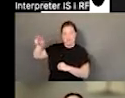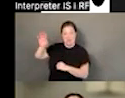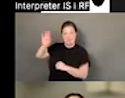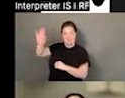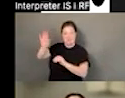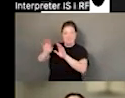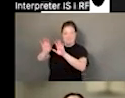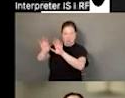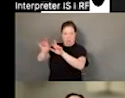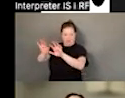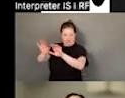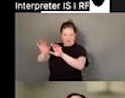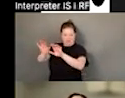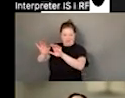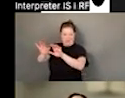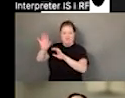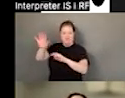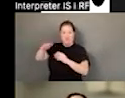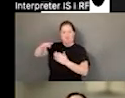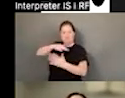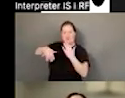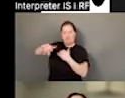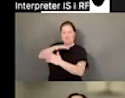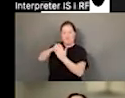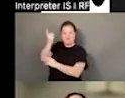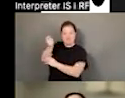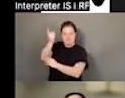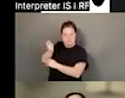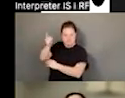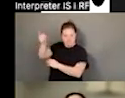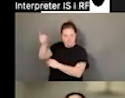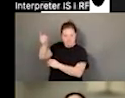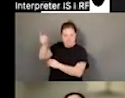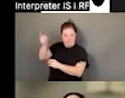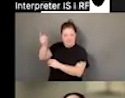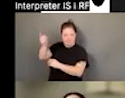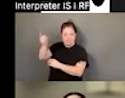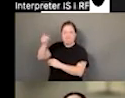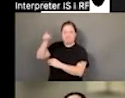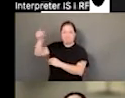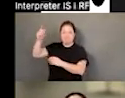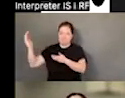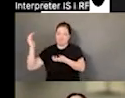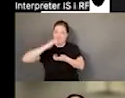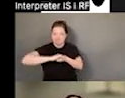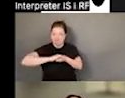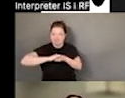NAV and they wanted to see how their web based services could be improved.